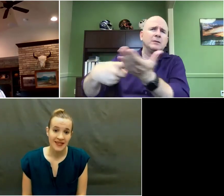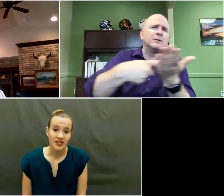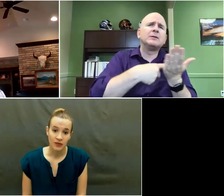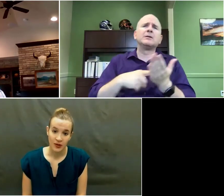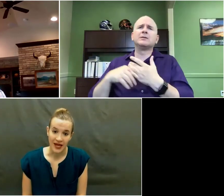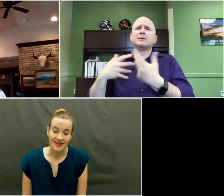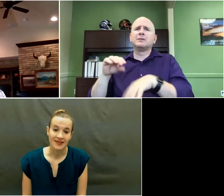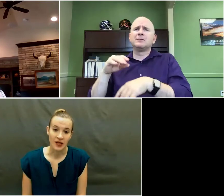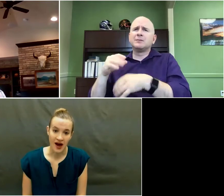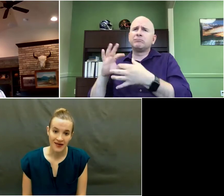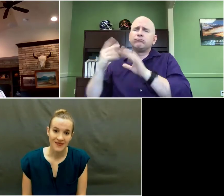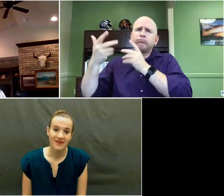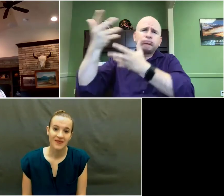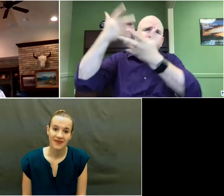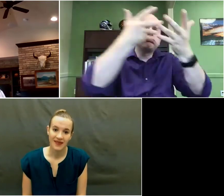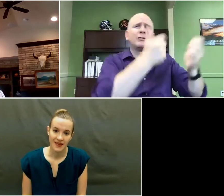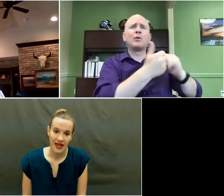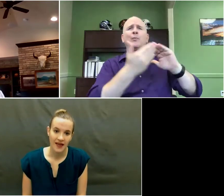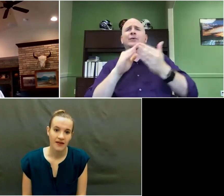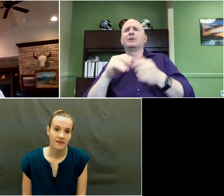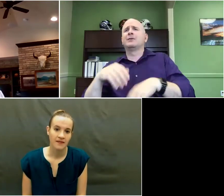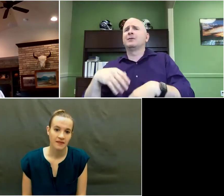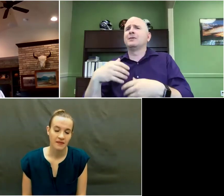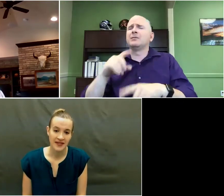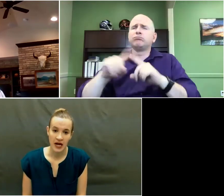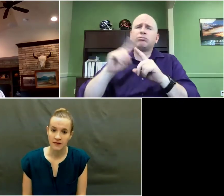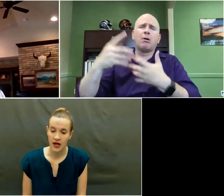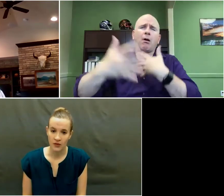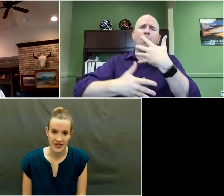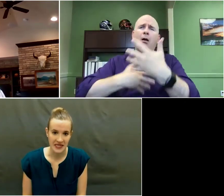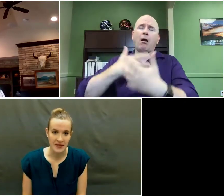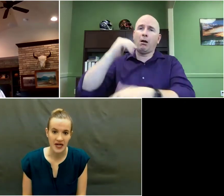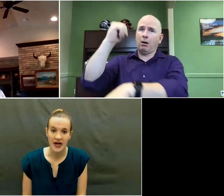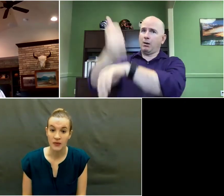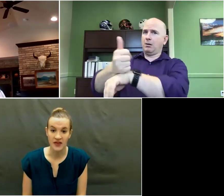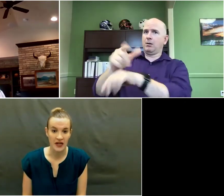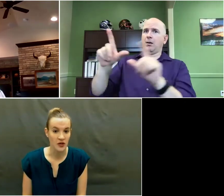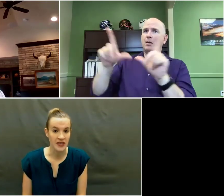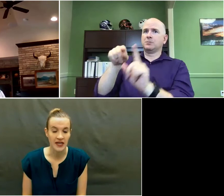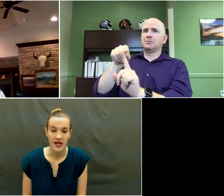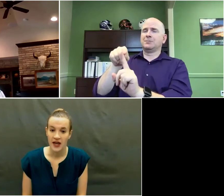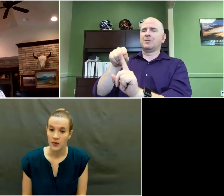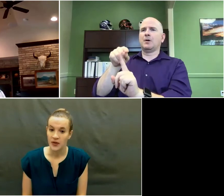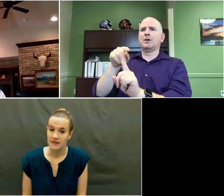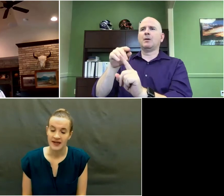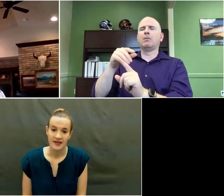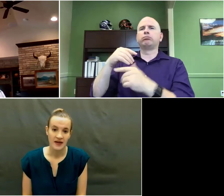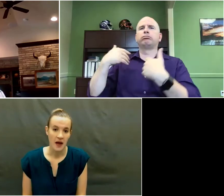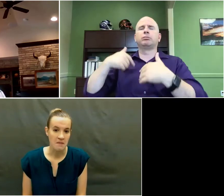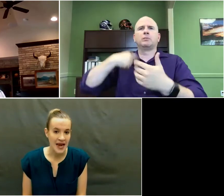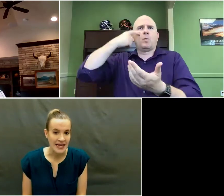the interpreter license law. Myself along with my team here and with the community, we spent many,